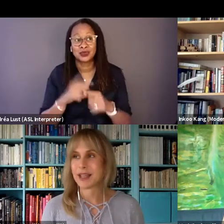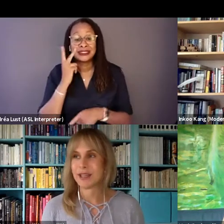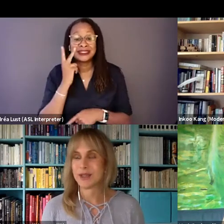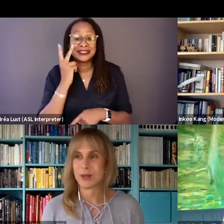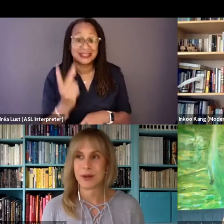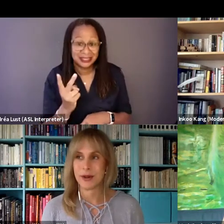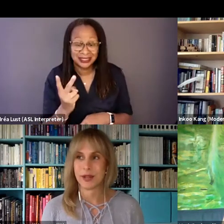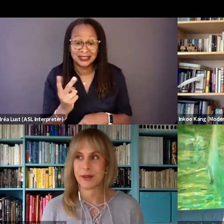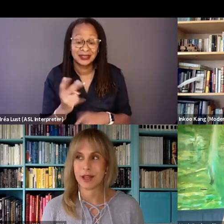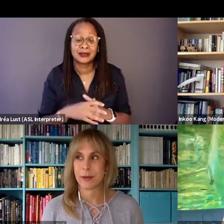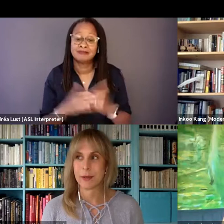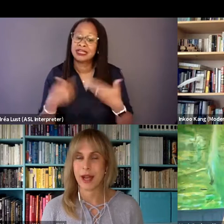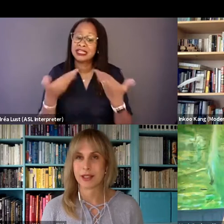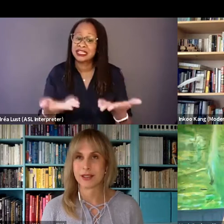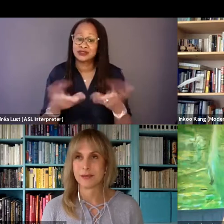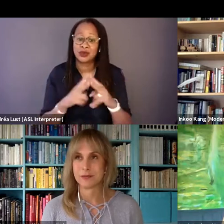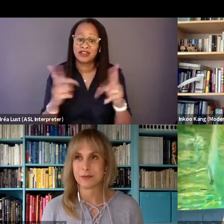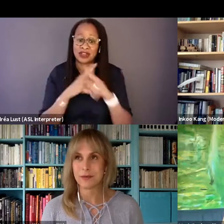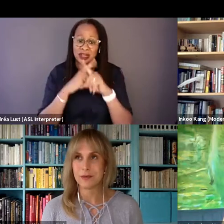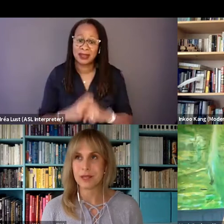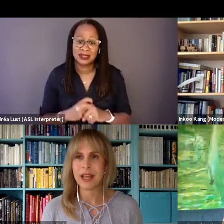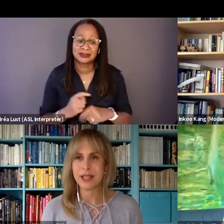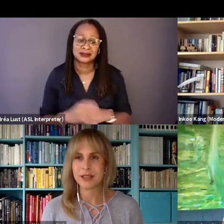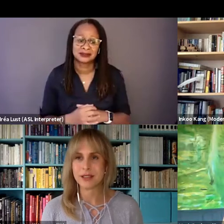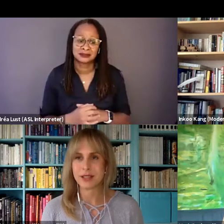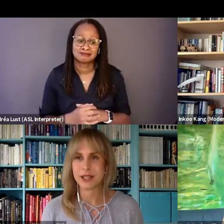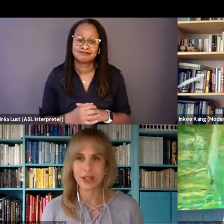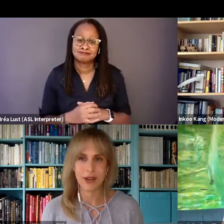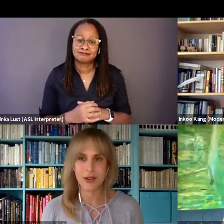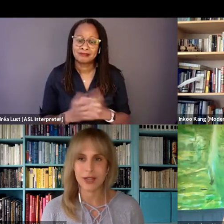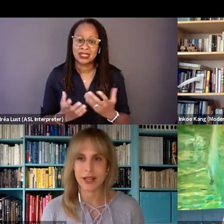it gives you a very complex lens to understand transness